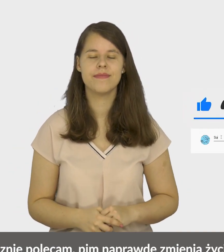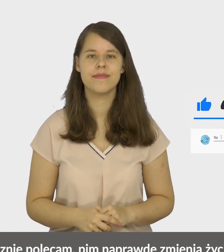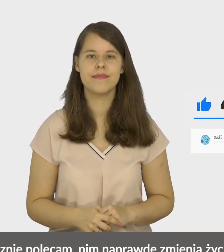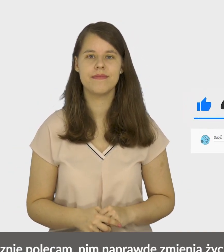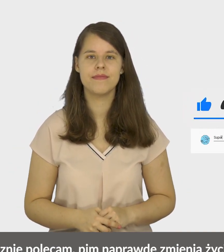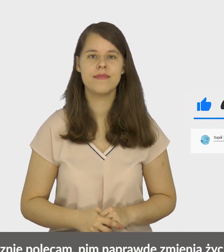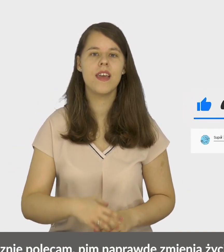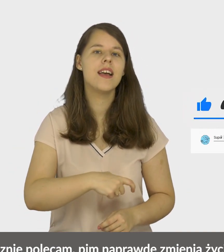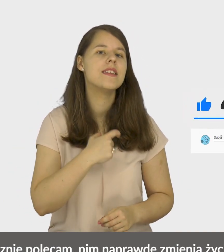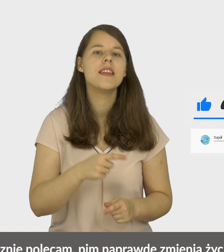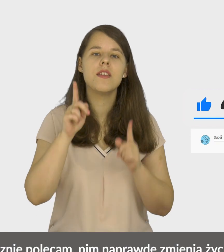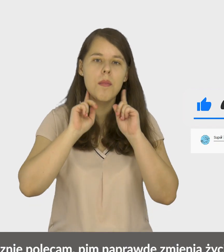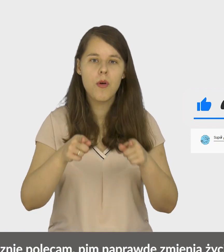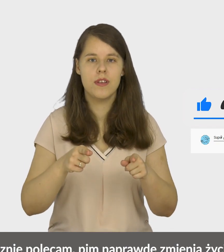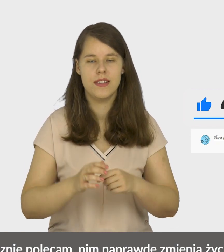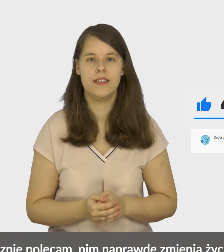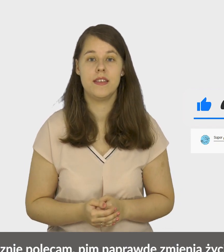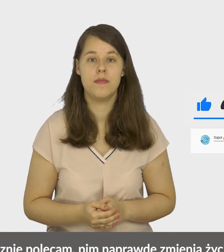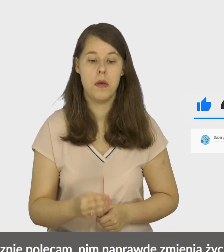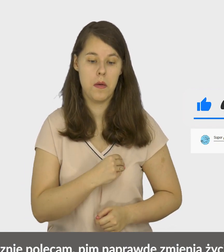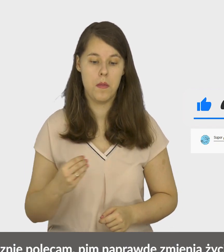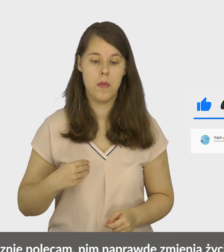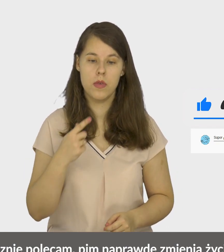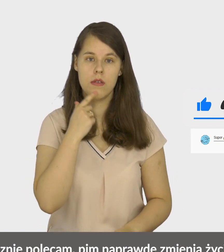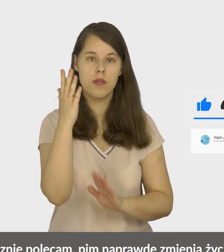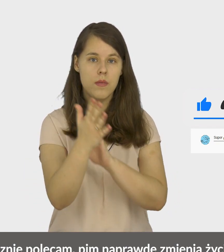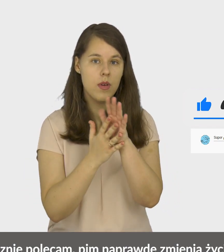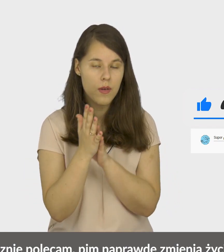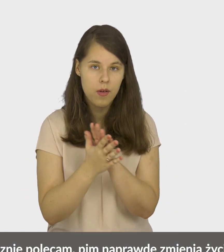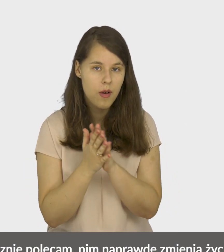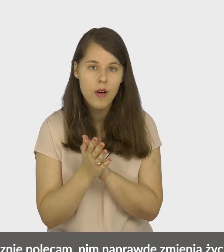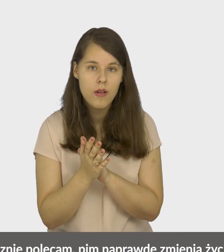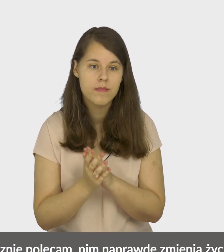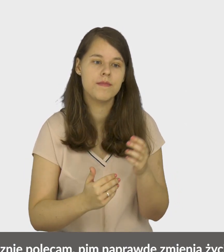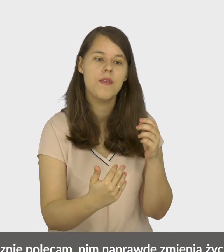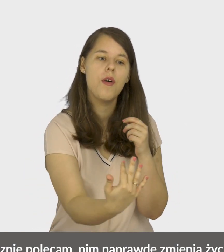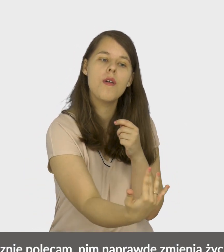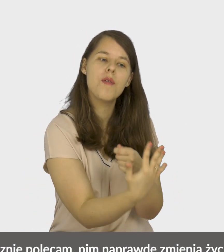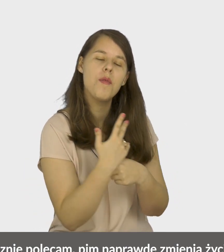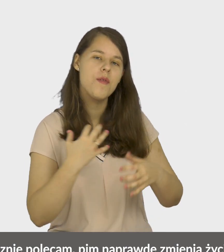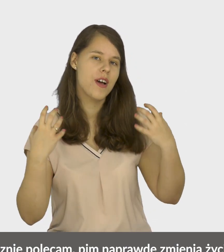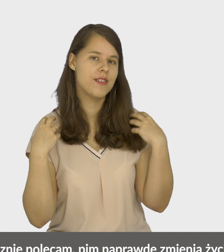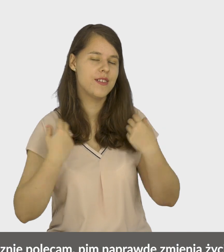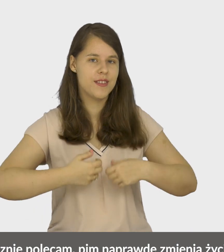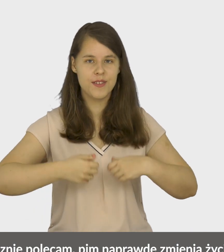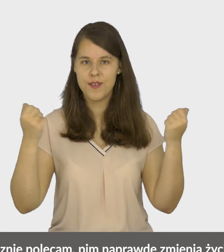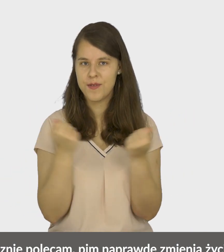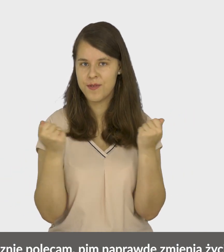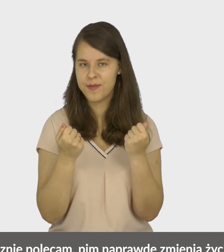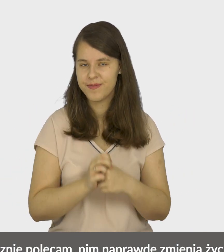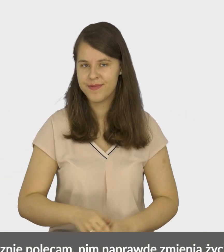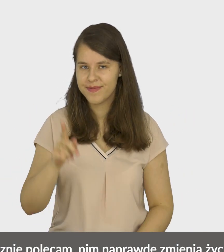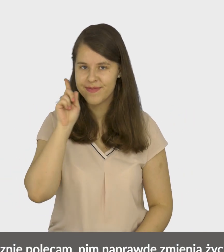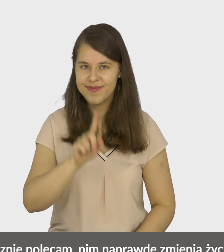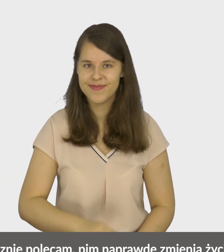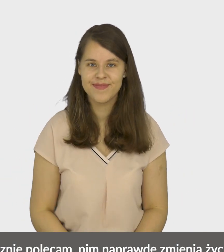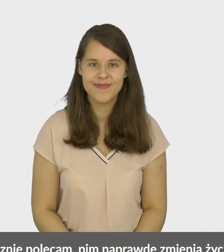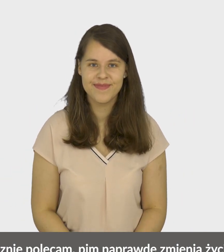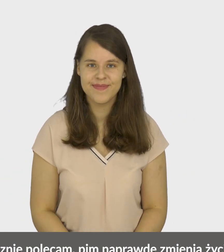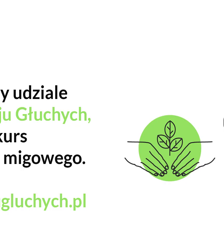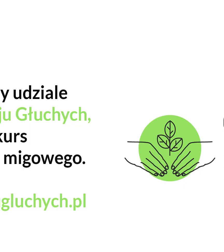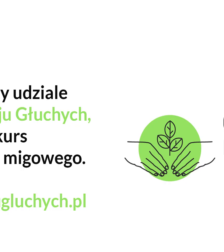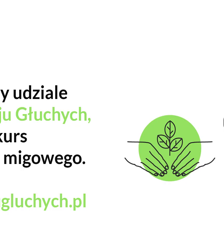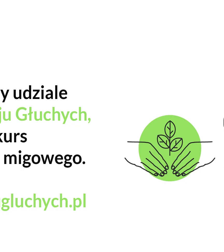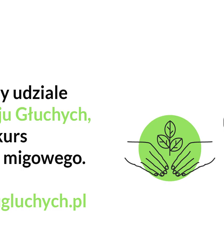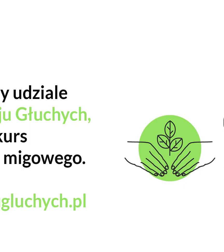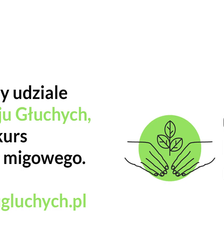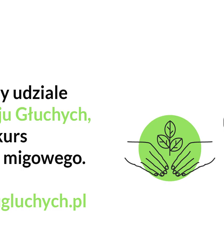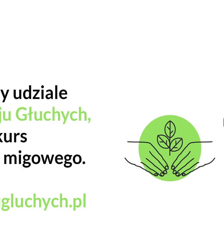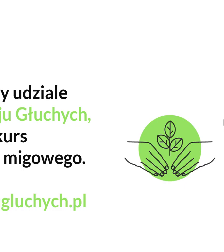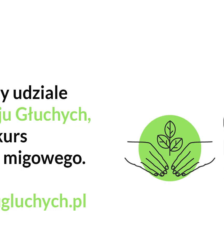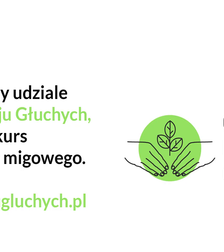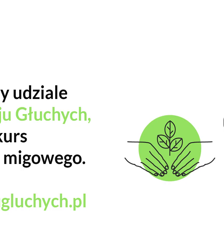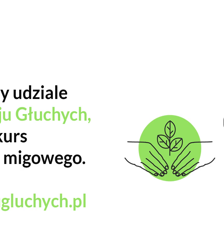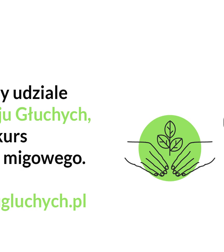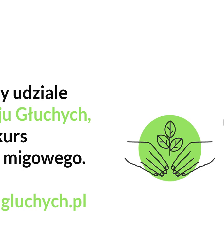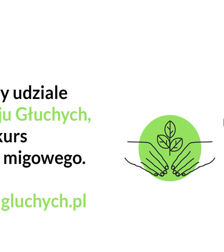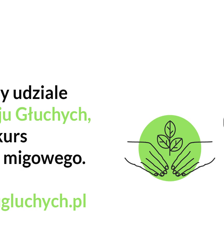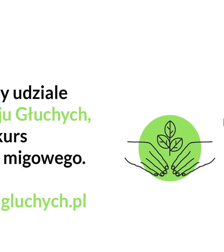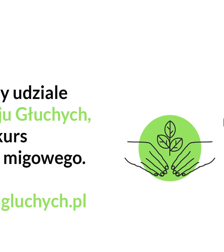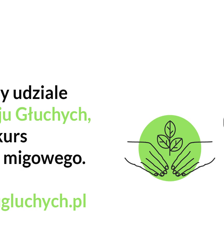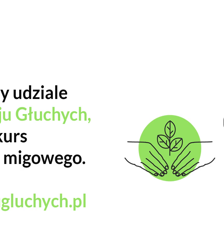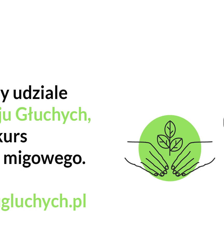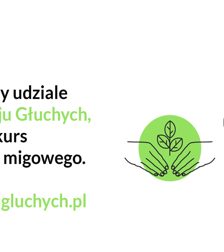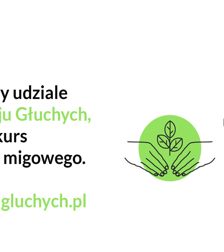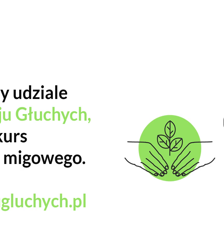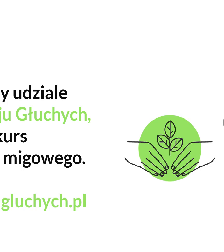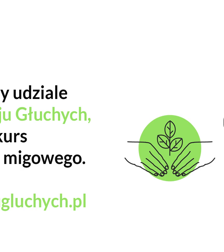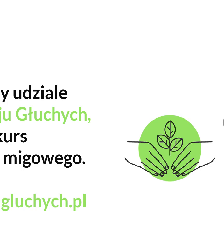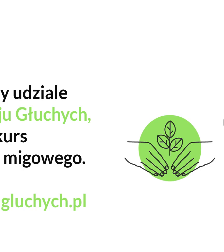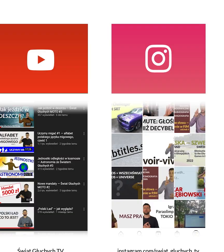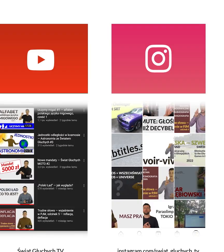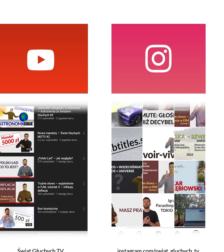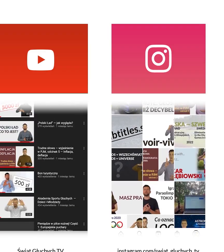I highly recommend it, sign language is truly life-changing!